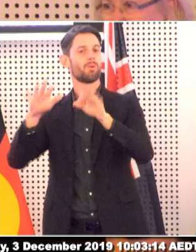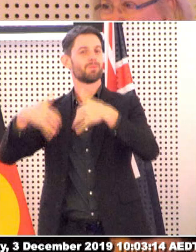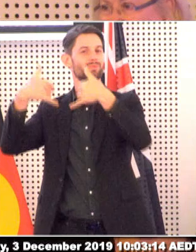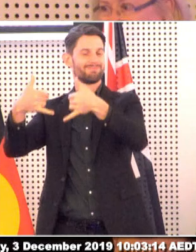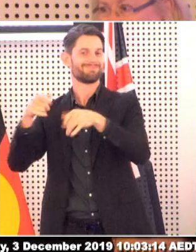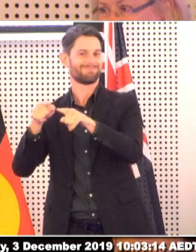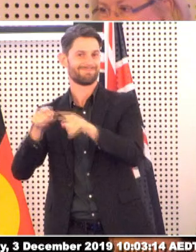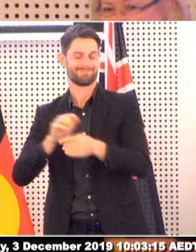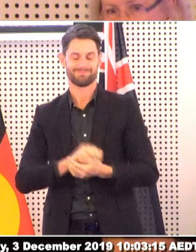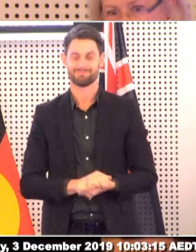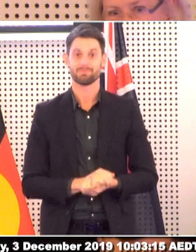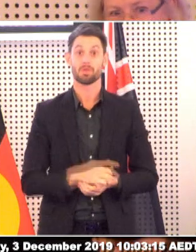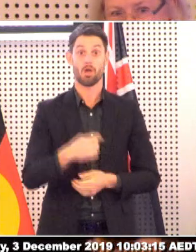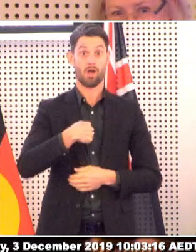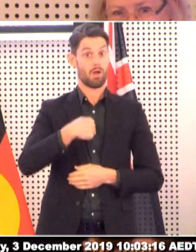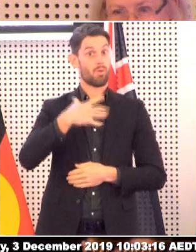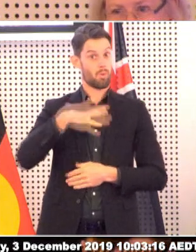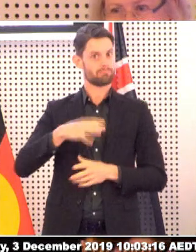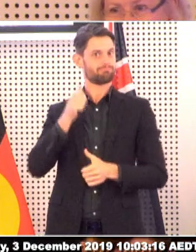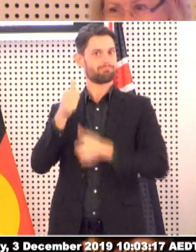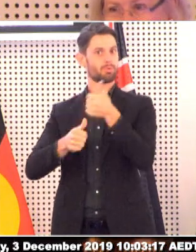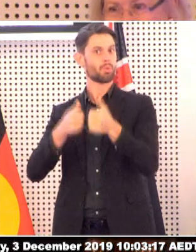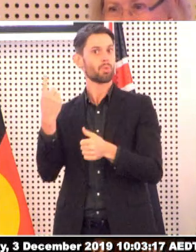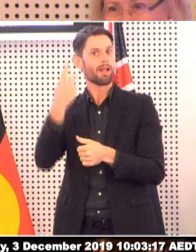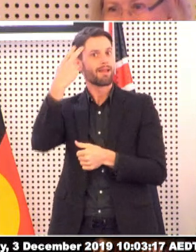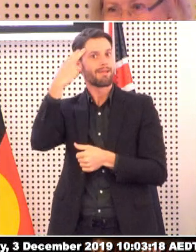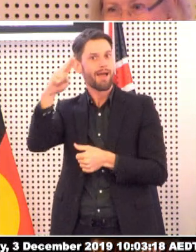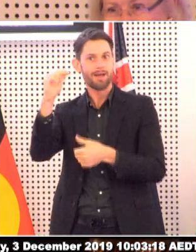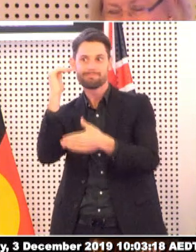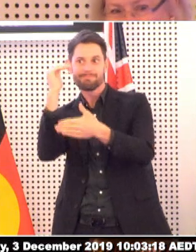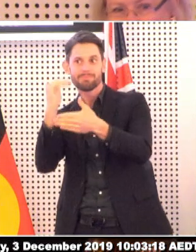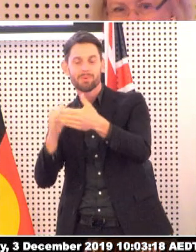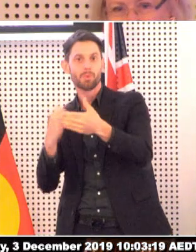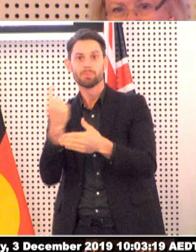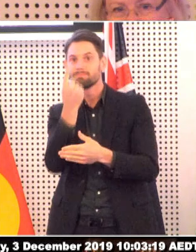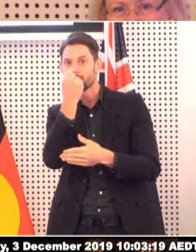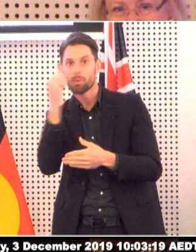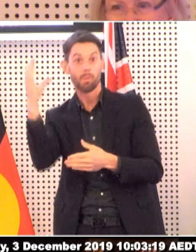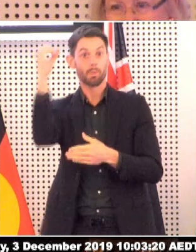I want to congratulate all the finalists for their achievements, and I am sure I